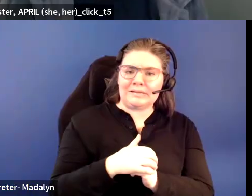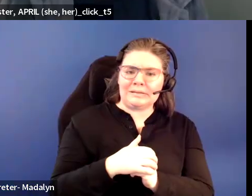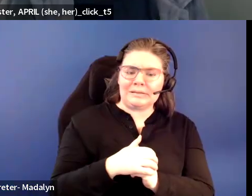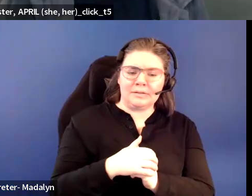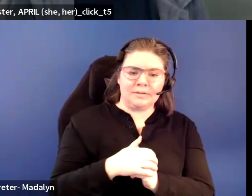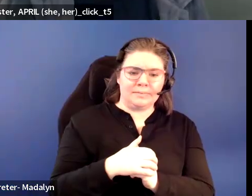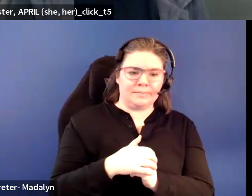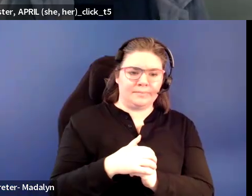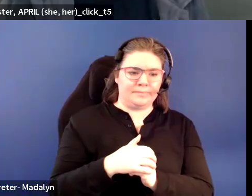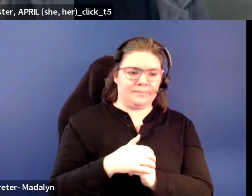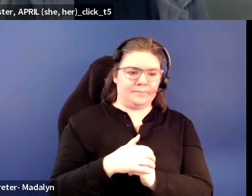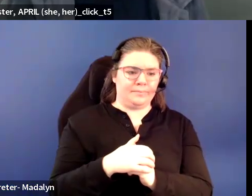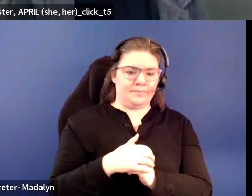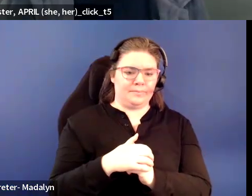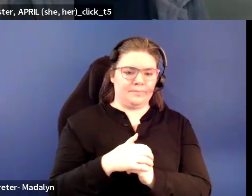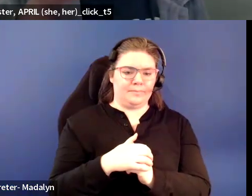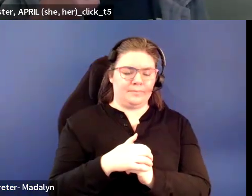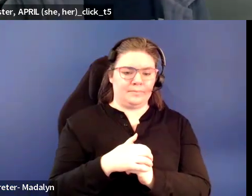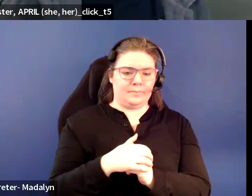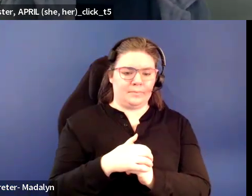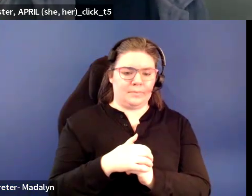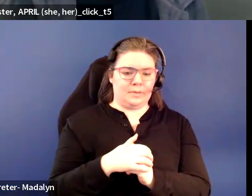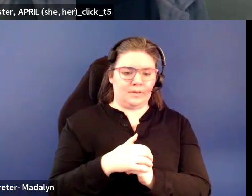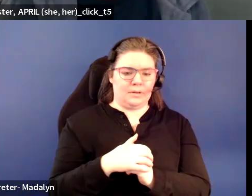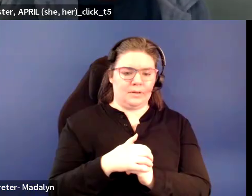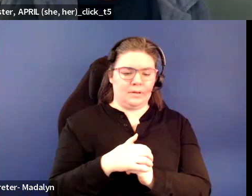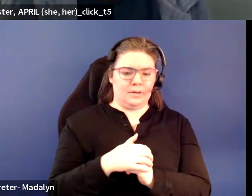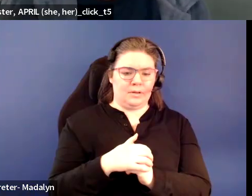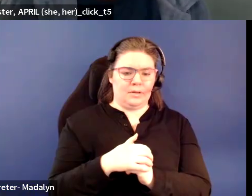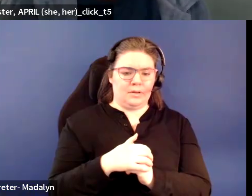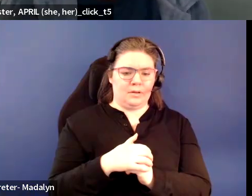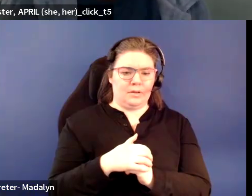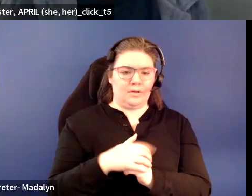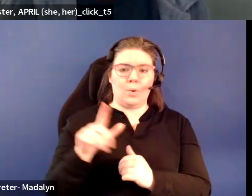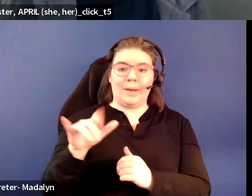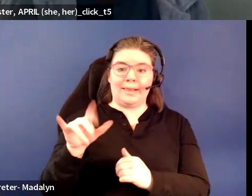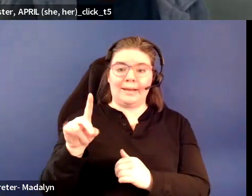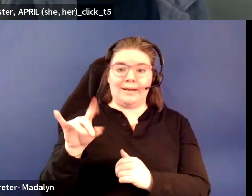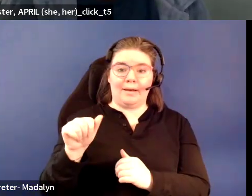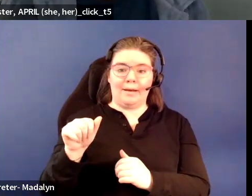Abby Ritter: And again. Lydia Fona, Lydia, she's down in mcallen. Right?